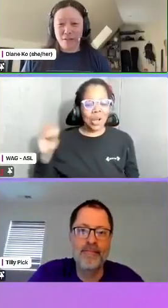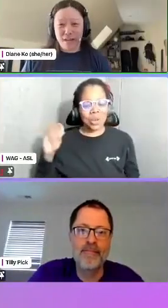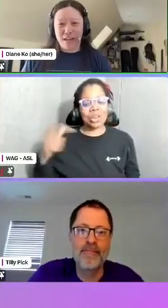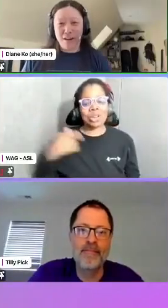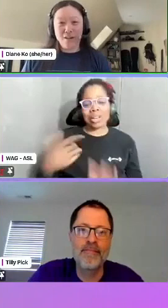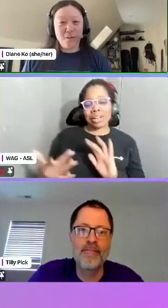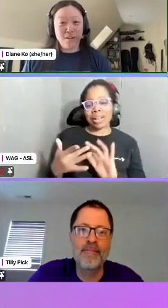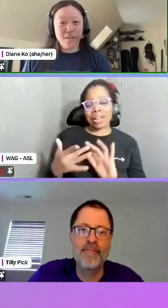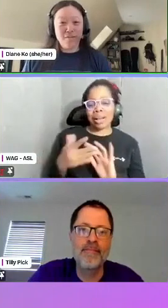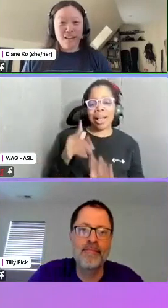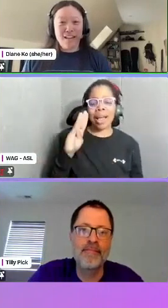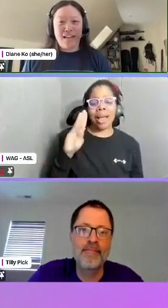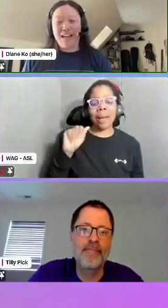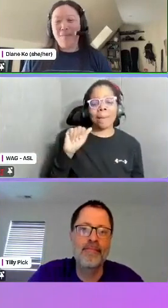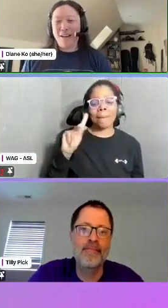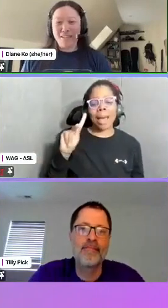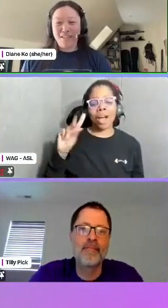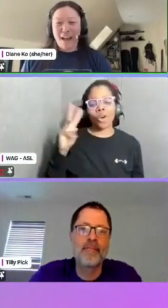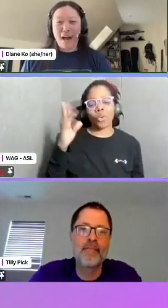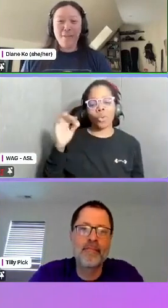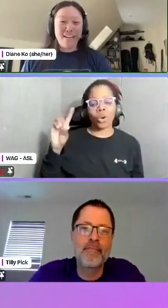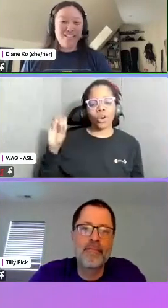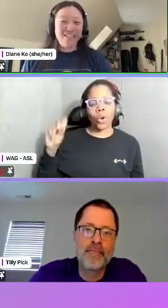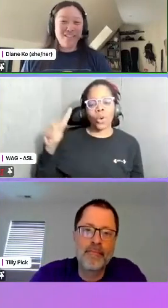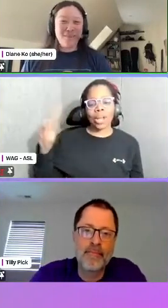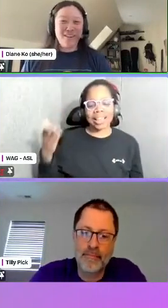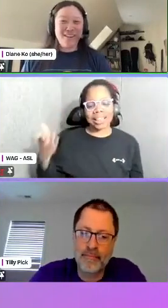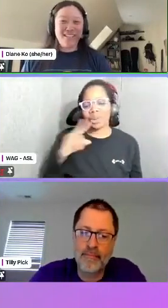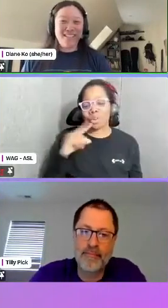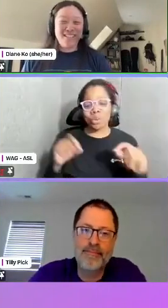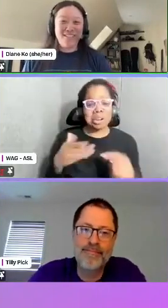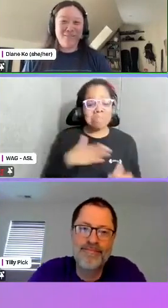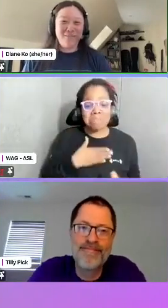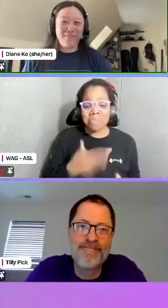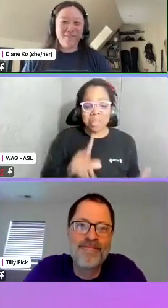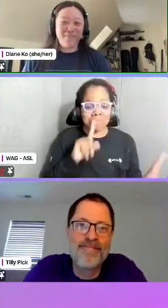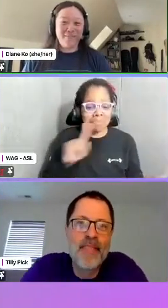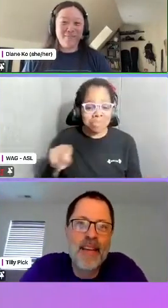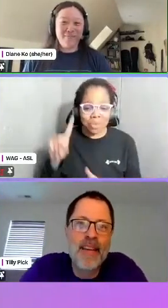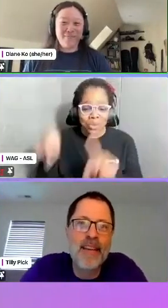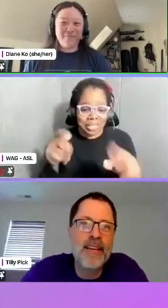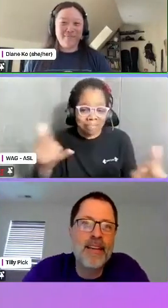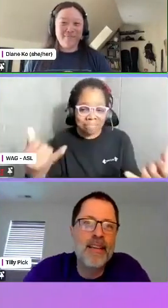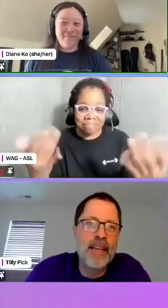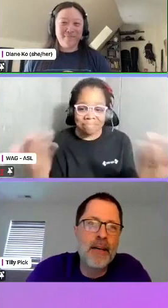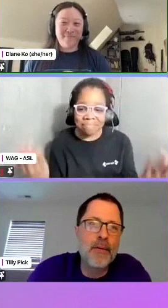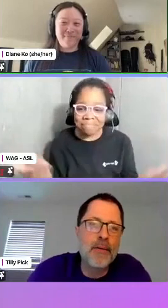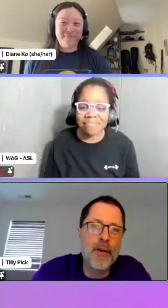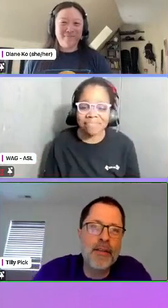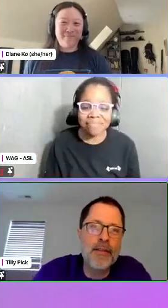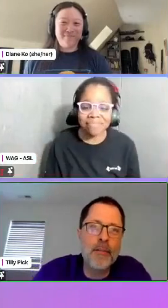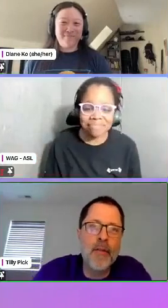developers to query for elements using the biroll query. Where you can find components by their